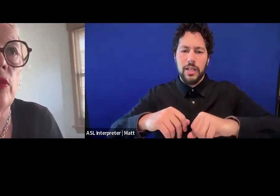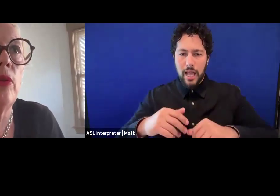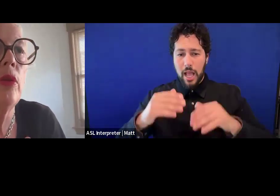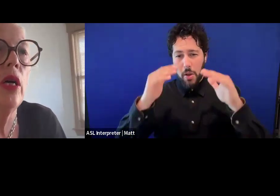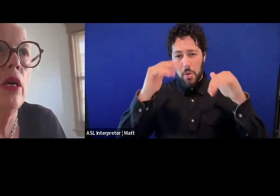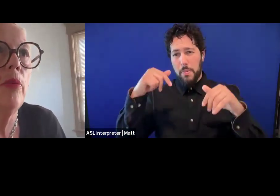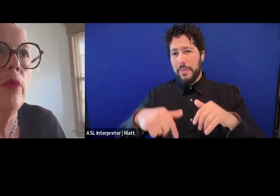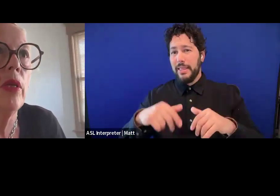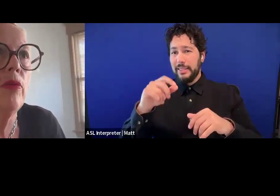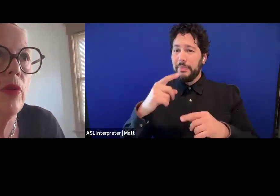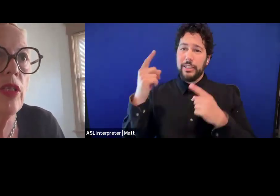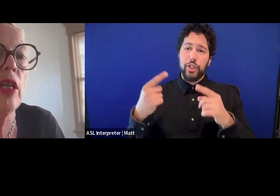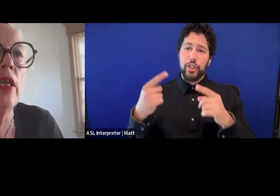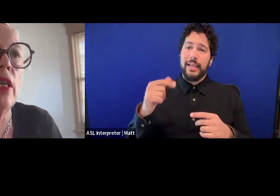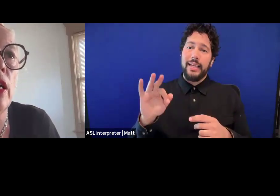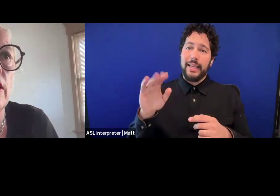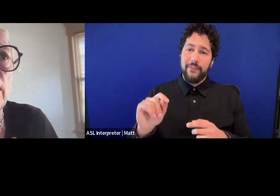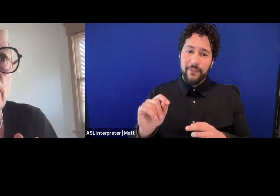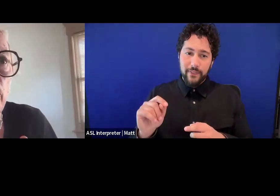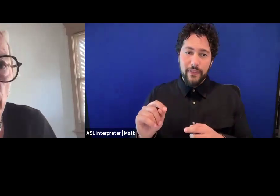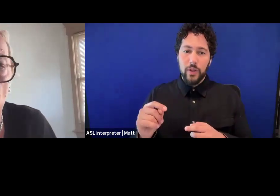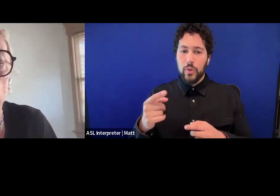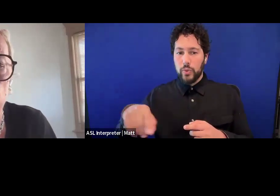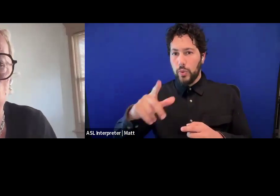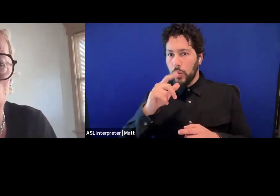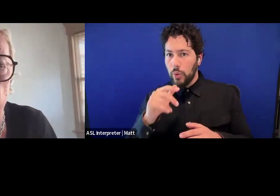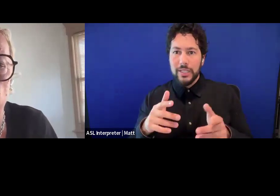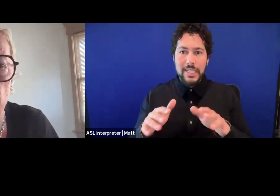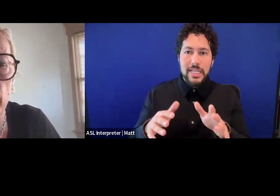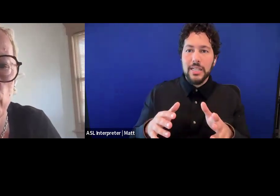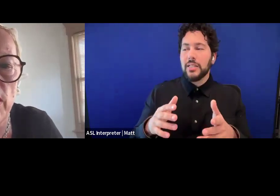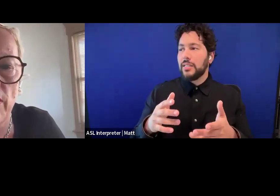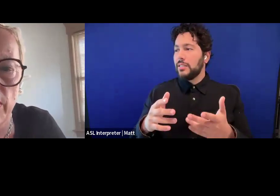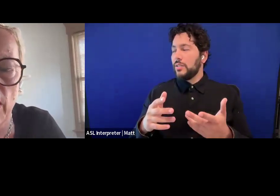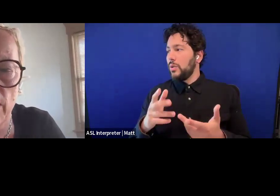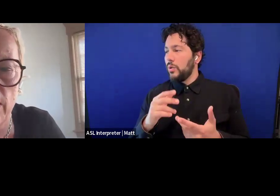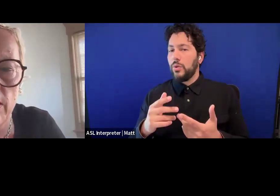to, um, fledgling and precarious organisations as we navigate these.